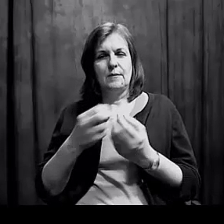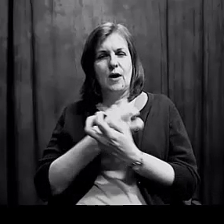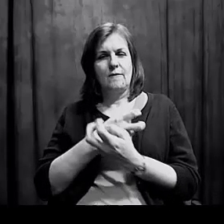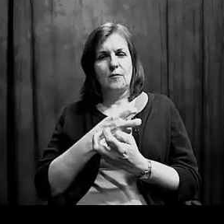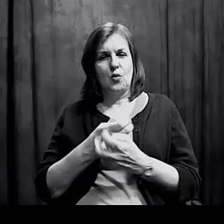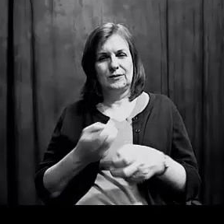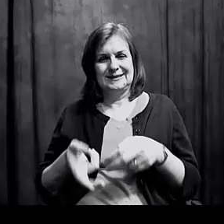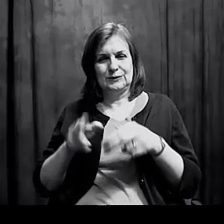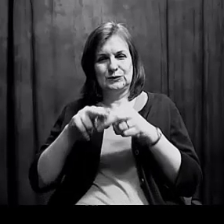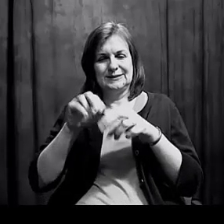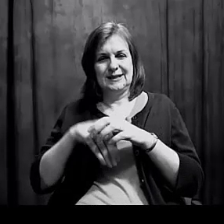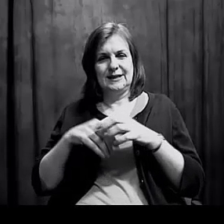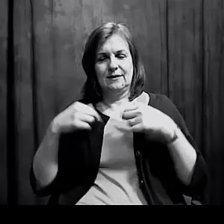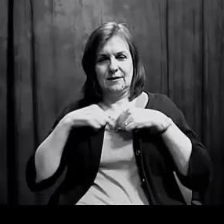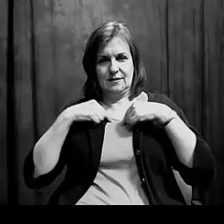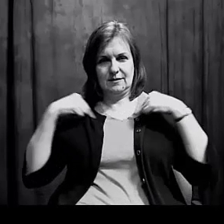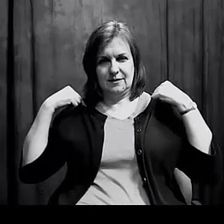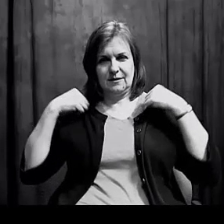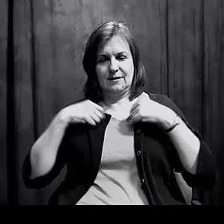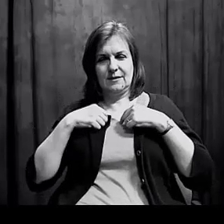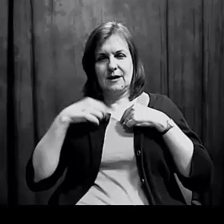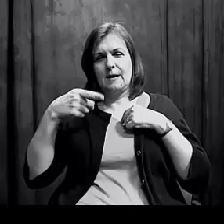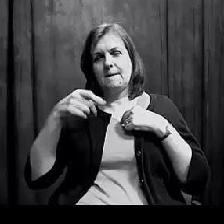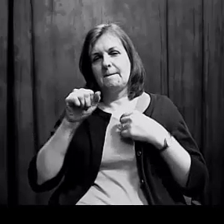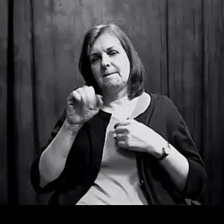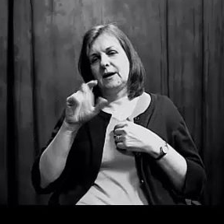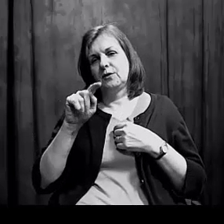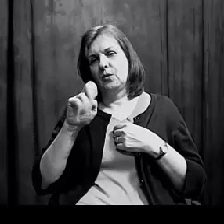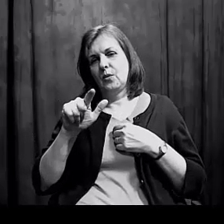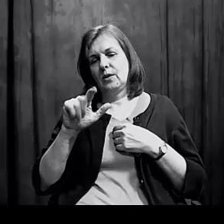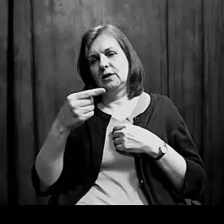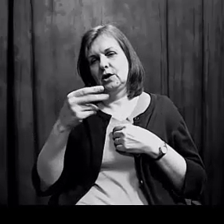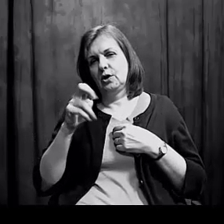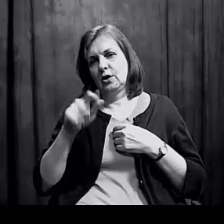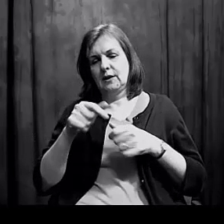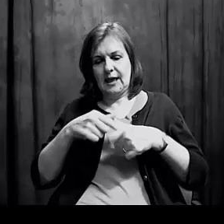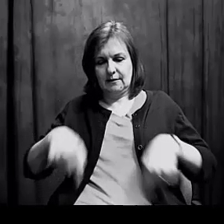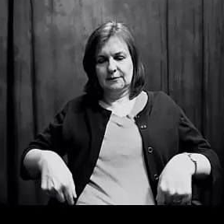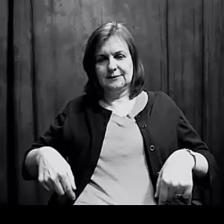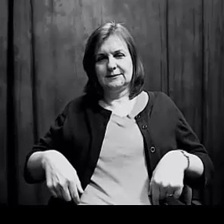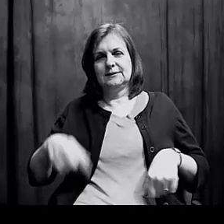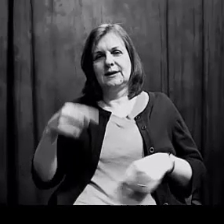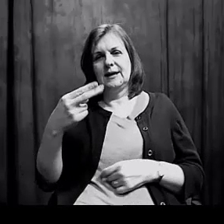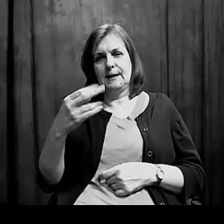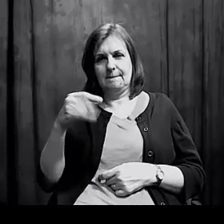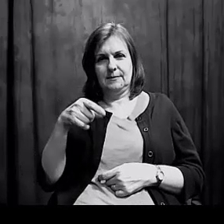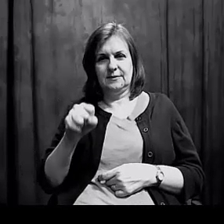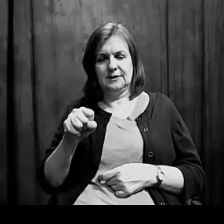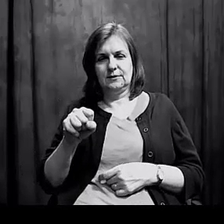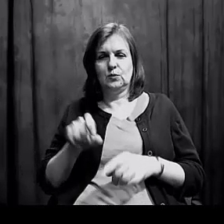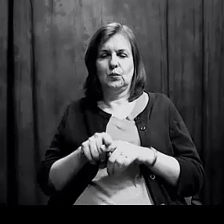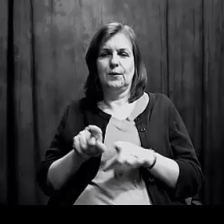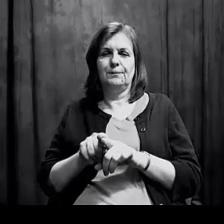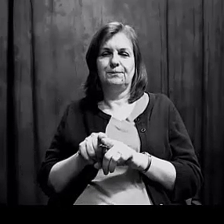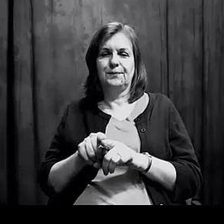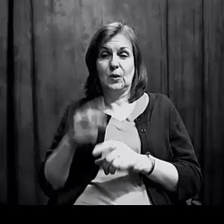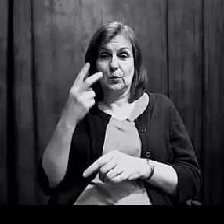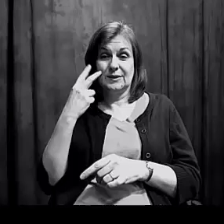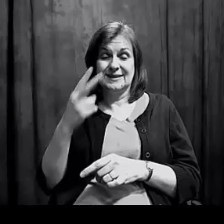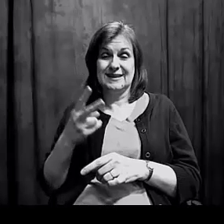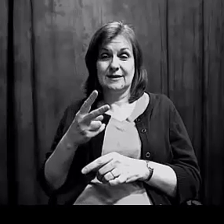bones associated with the pelvic and the pectoral girdles so hips and shoulders